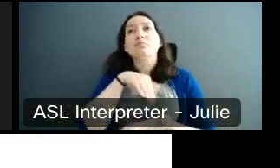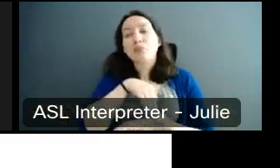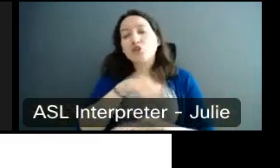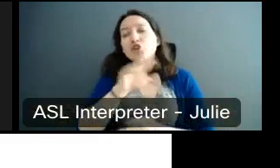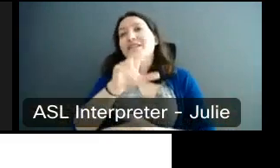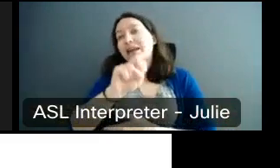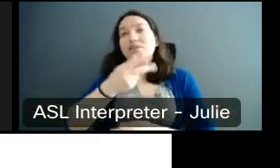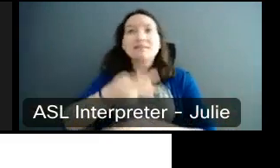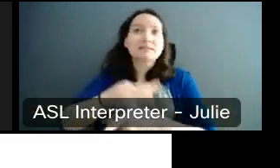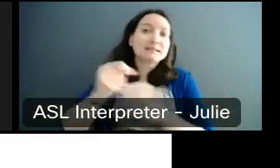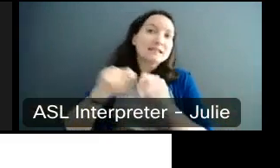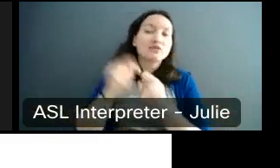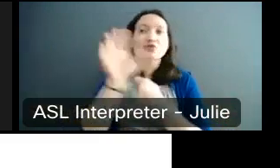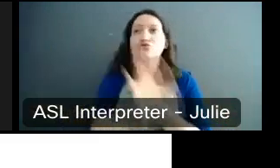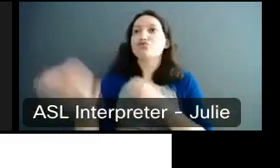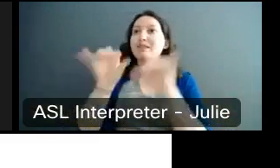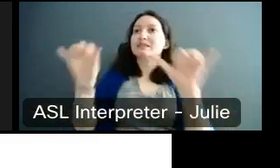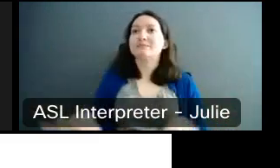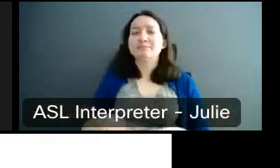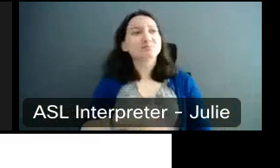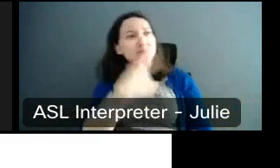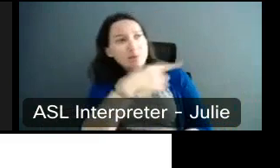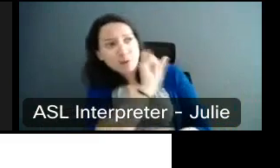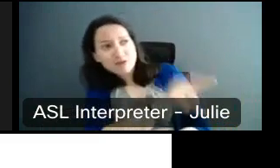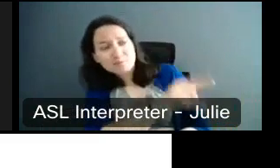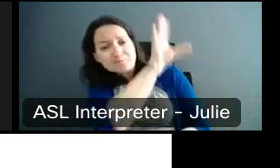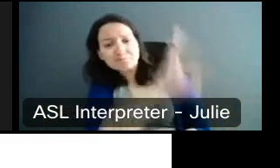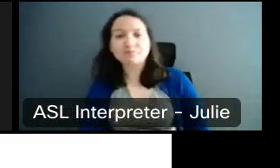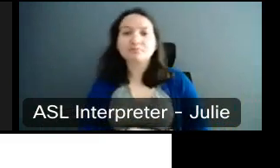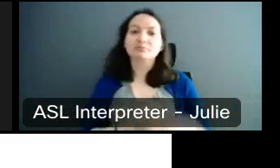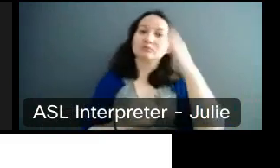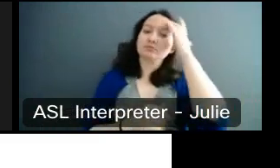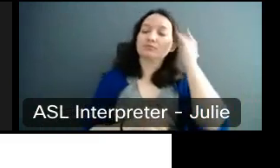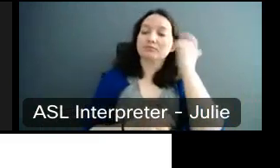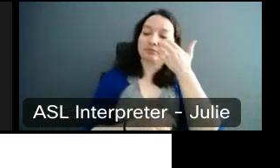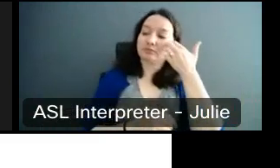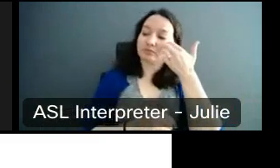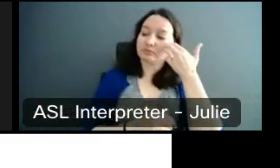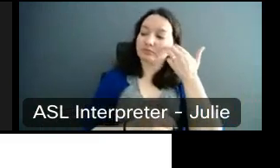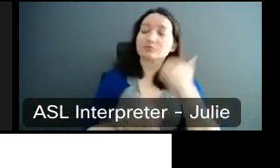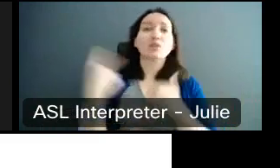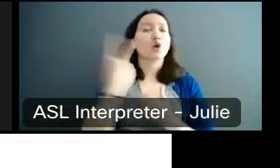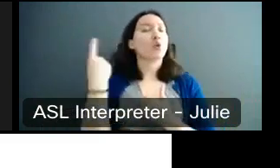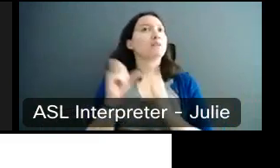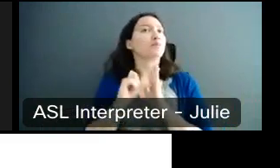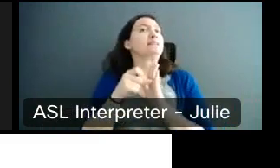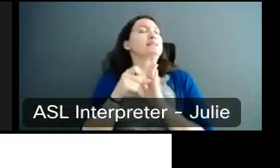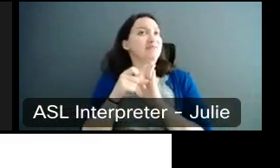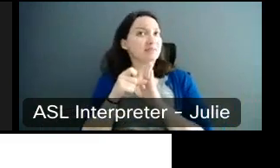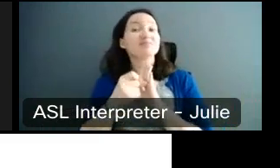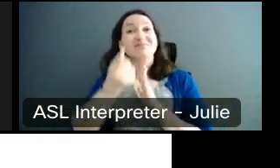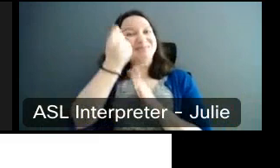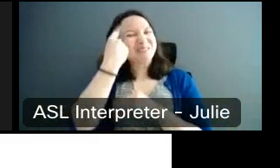Around the system, Marty has a question. Thank you, Matt. It's always very impressive even though you are usually.